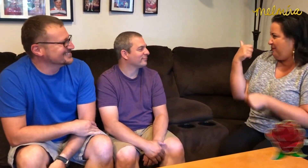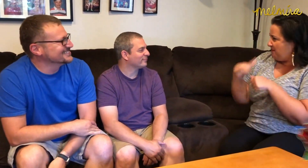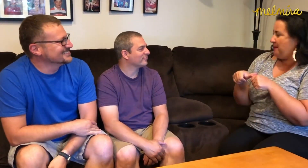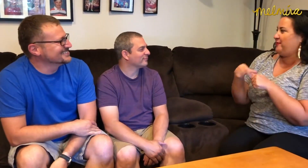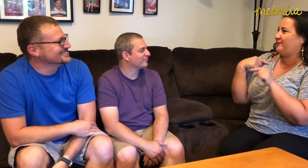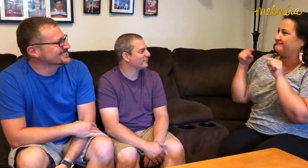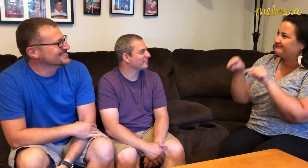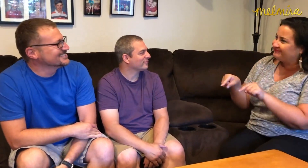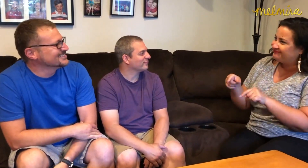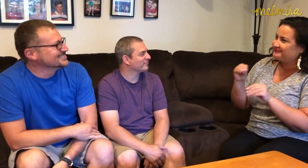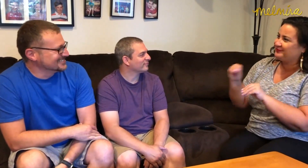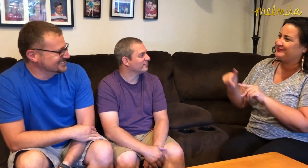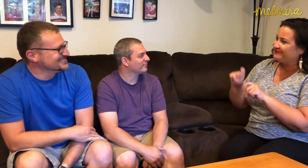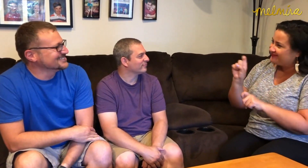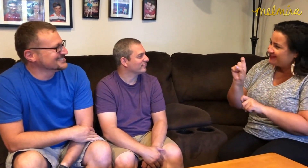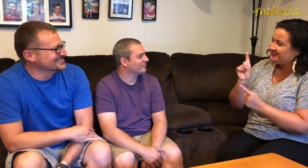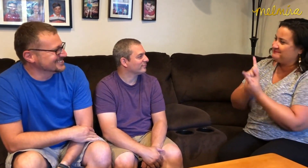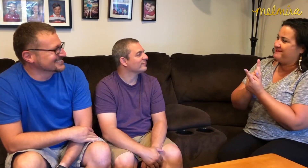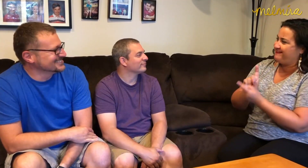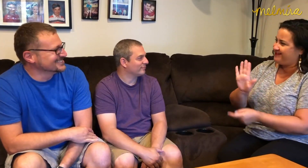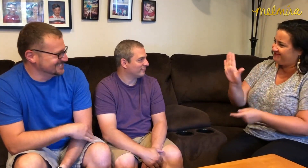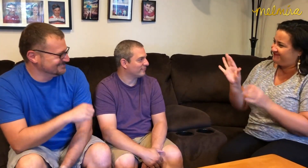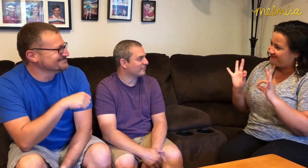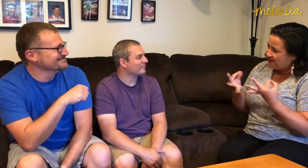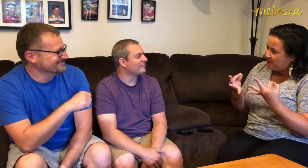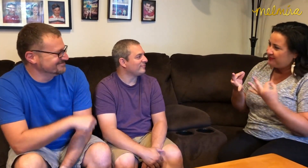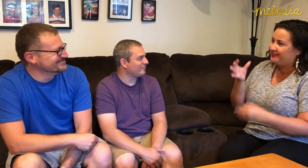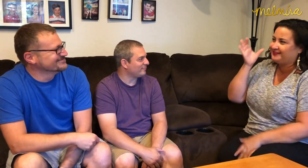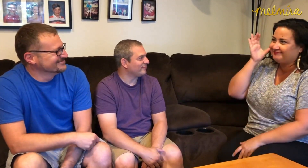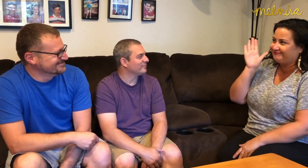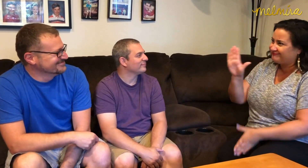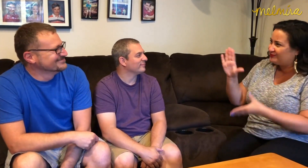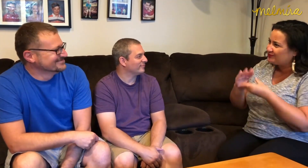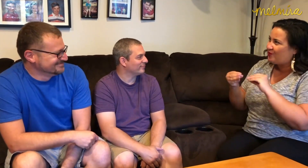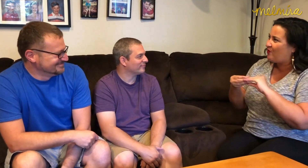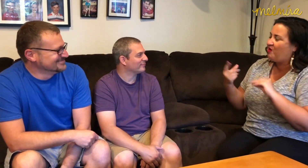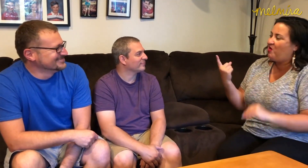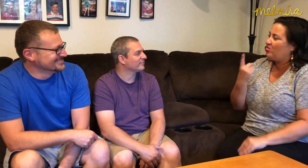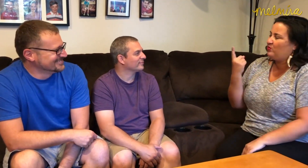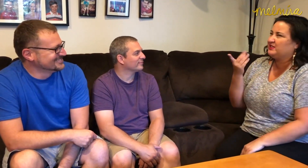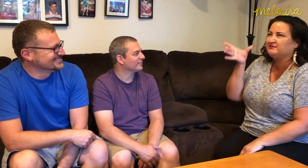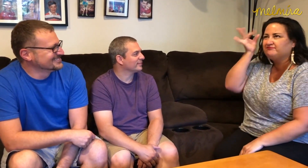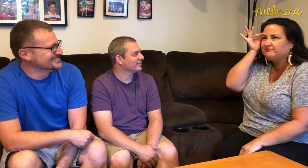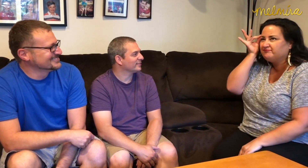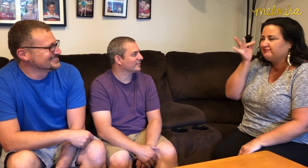I remembered when I moved to Phoenix and met your family, and listened to your stories. They really stuck with me,